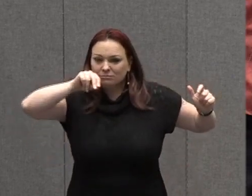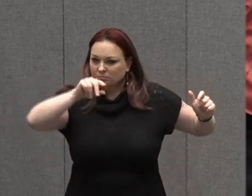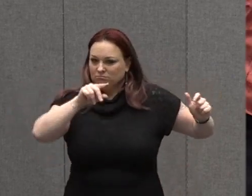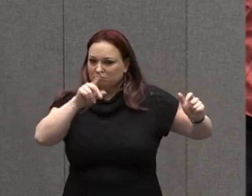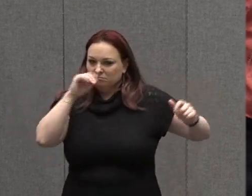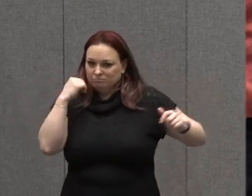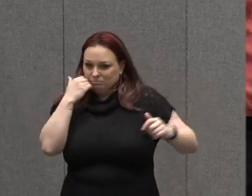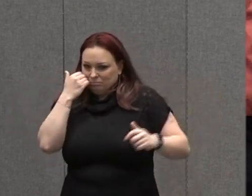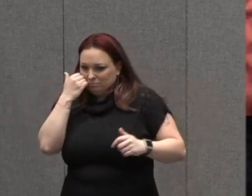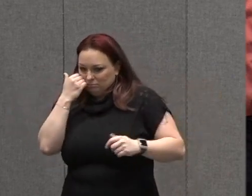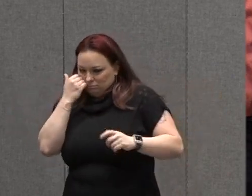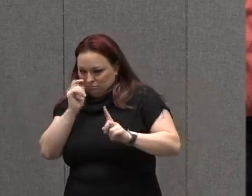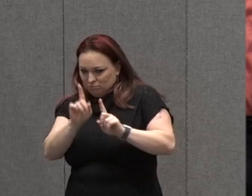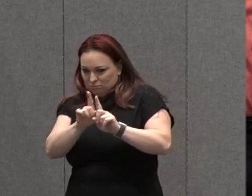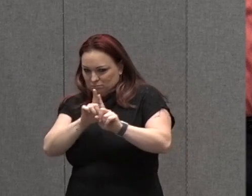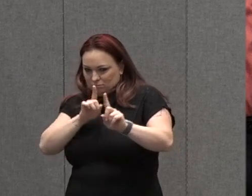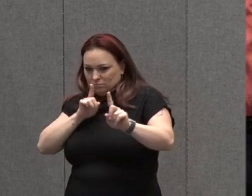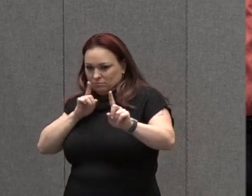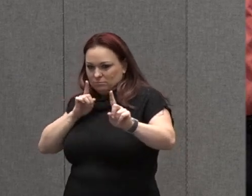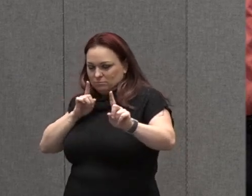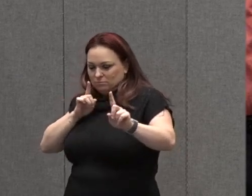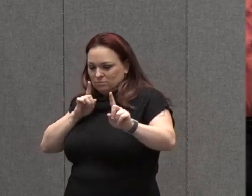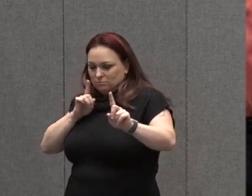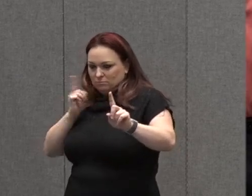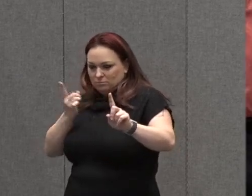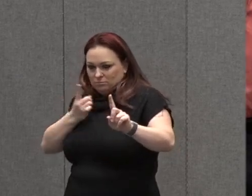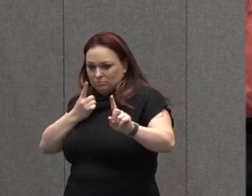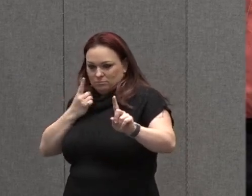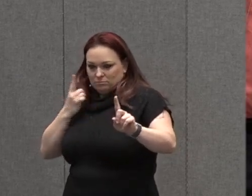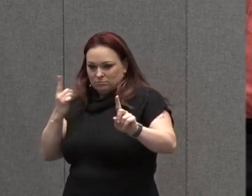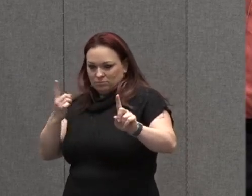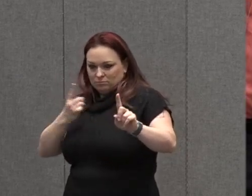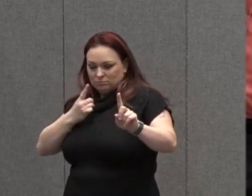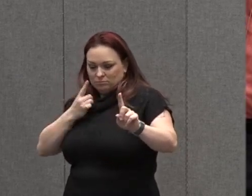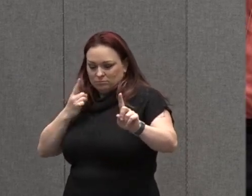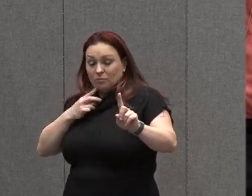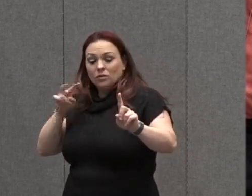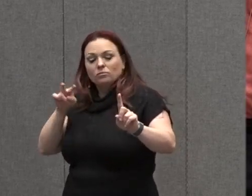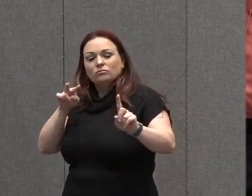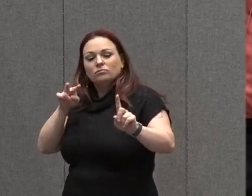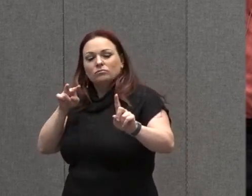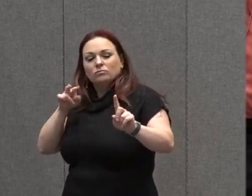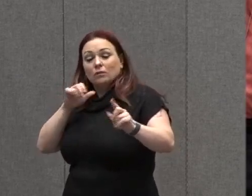They stay back and swim around in circles. The big ducks look at us, but they do not come close.